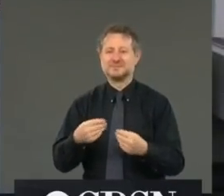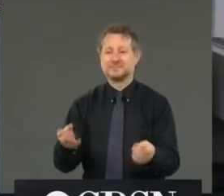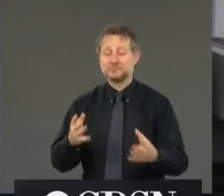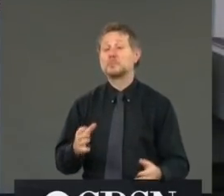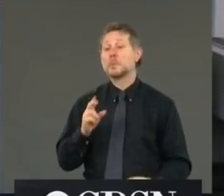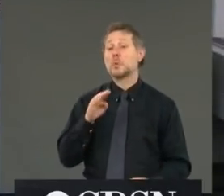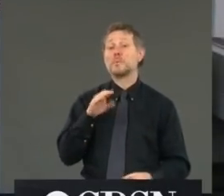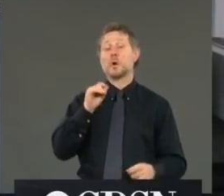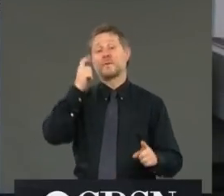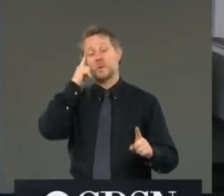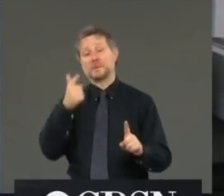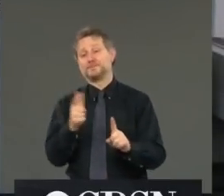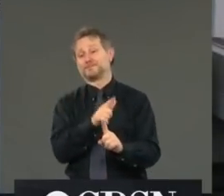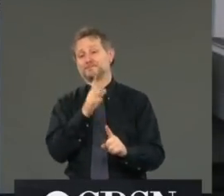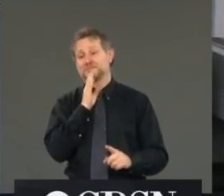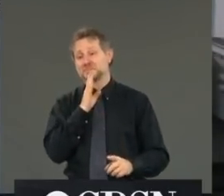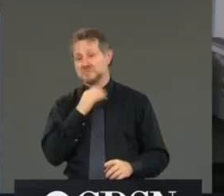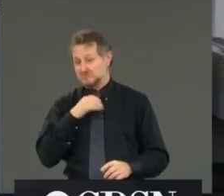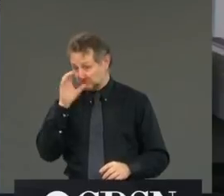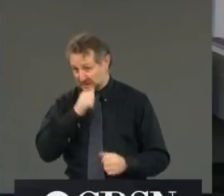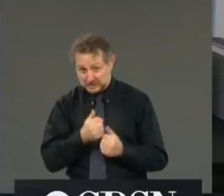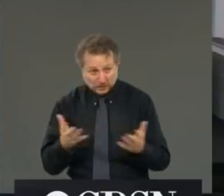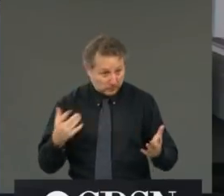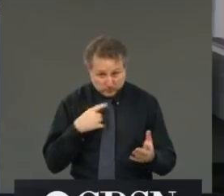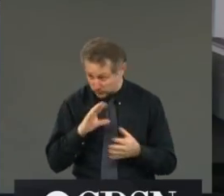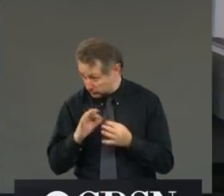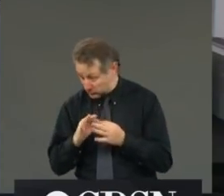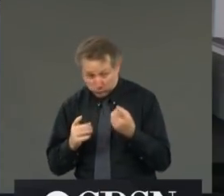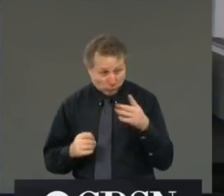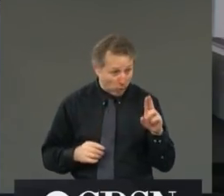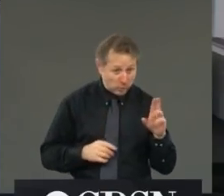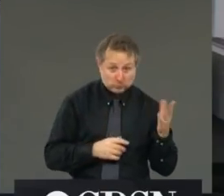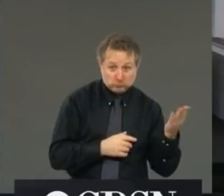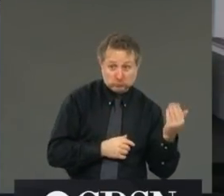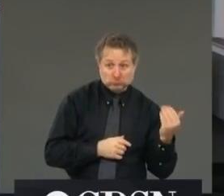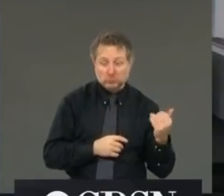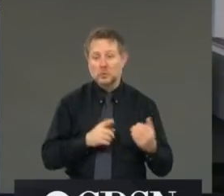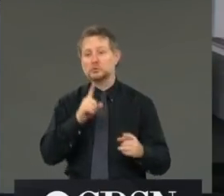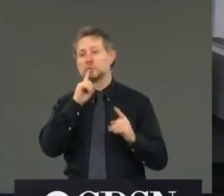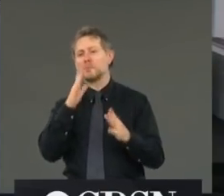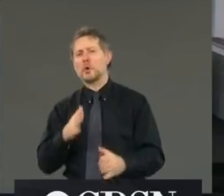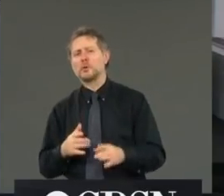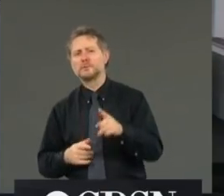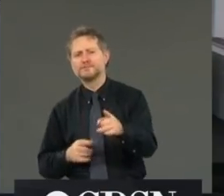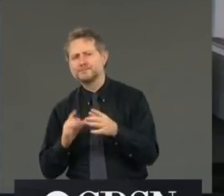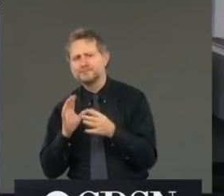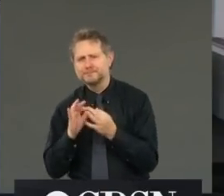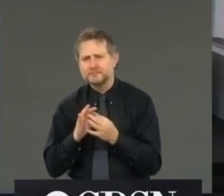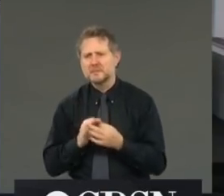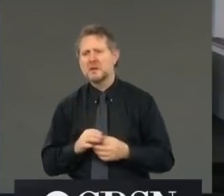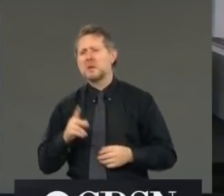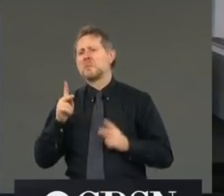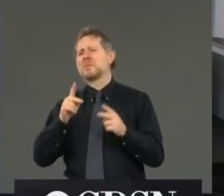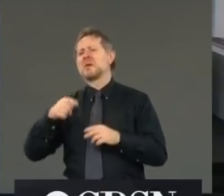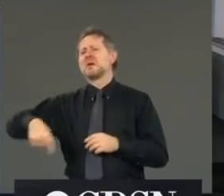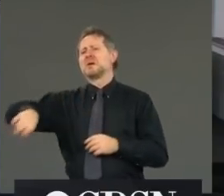SUBCONTRACTORS, BUT, AGAIN, OUR PRIORITY IS AND WAS MAKING SURE THAT WE'RE GETTING THOSE MONEYS OUT TO THE NEW YORKERS AS